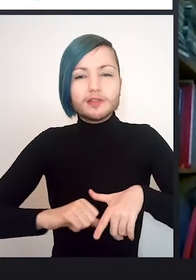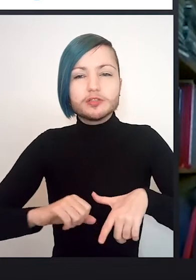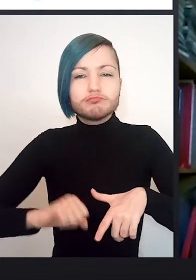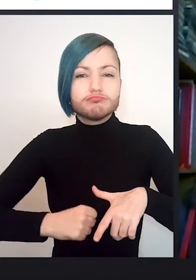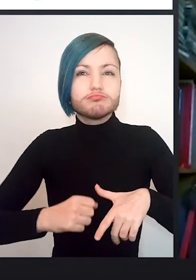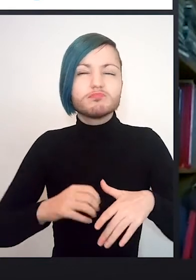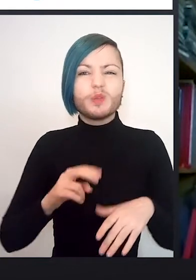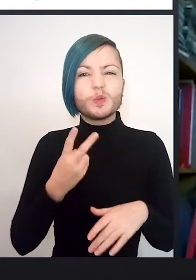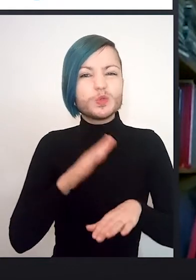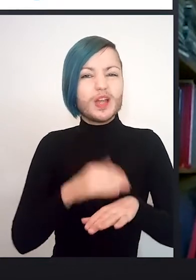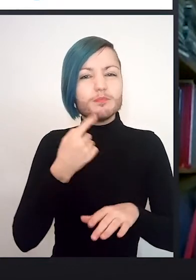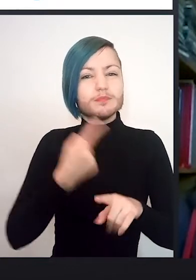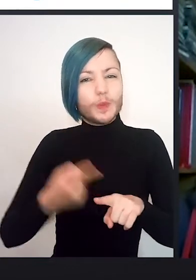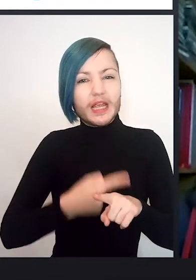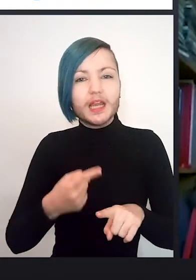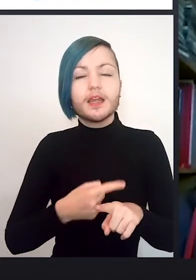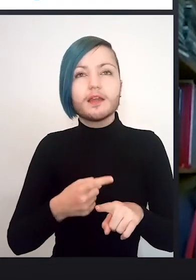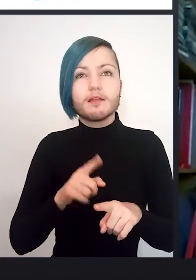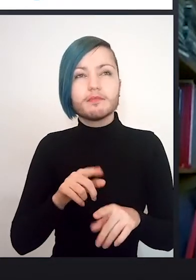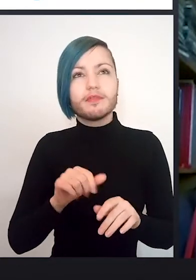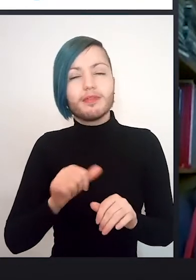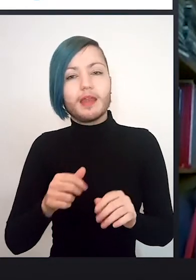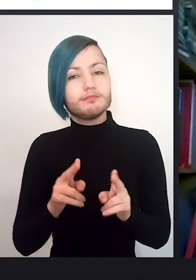then I went up to three times a week cause I realised it was playtime.